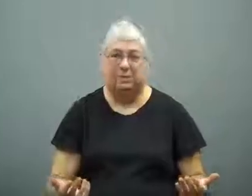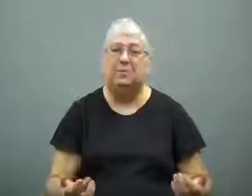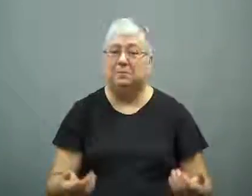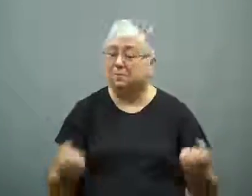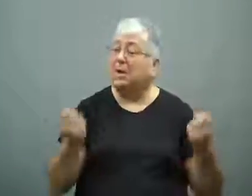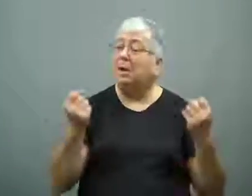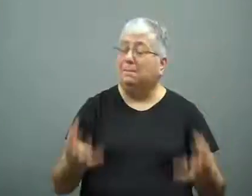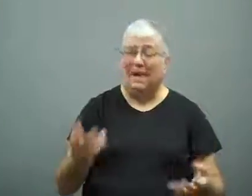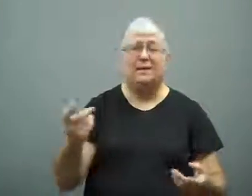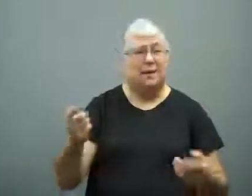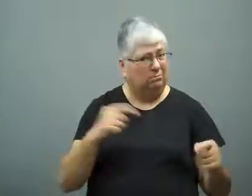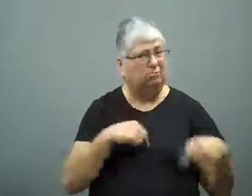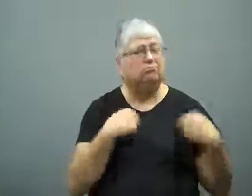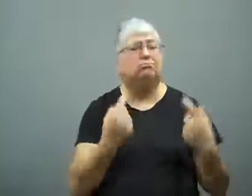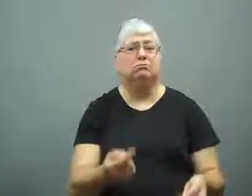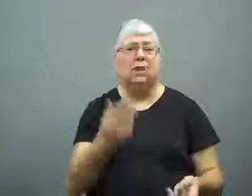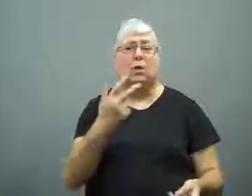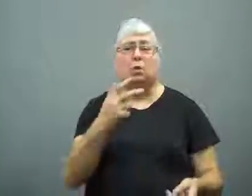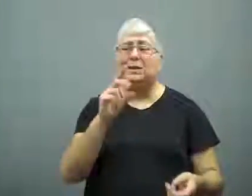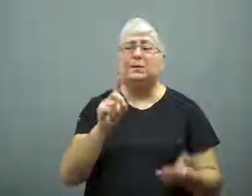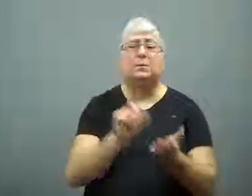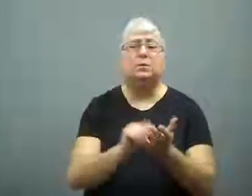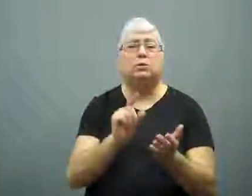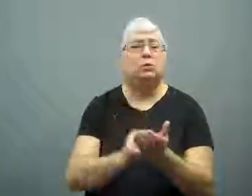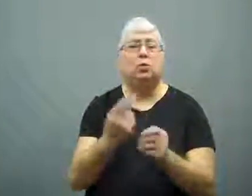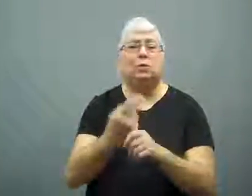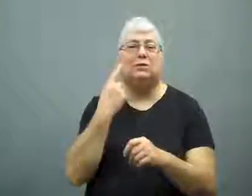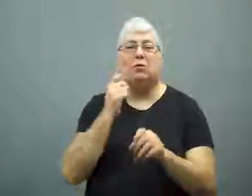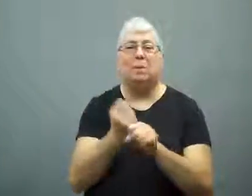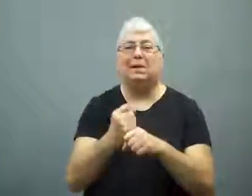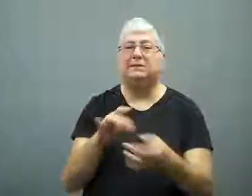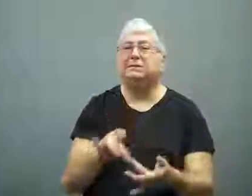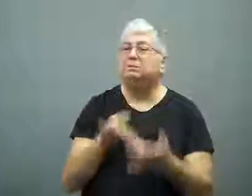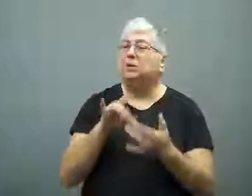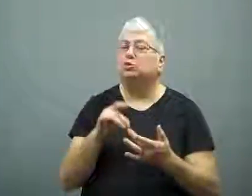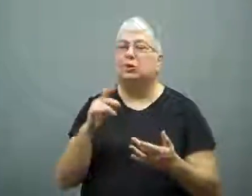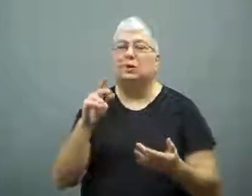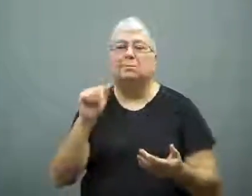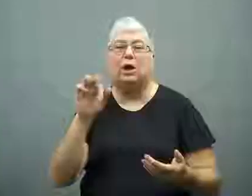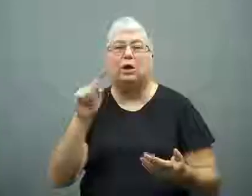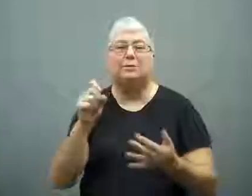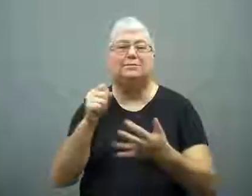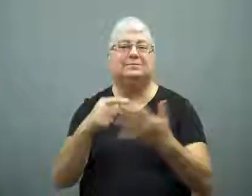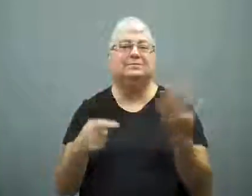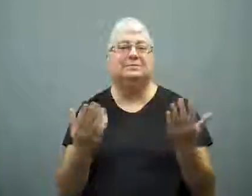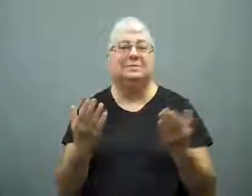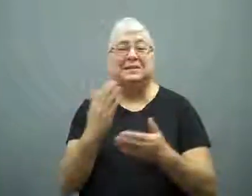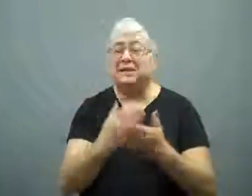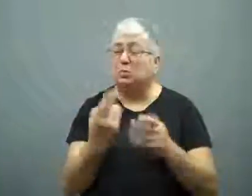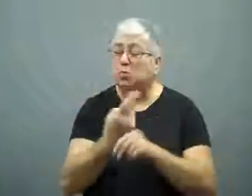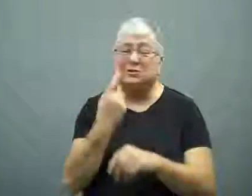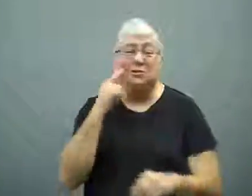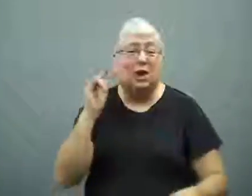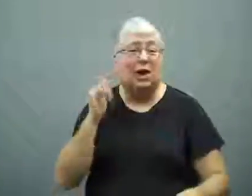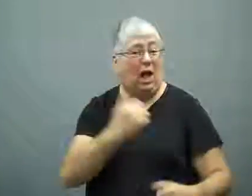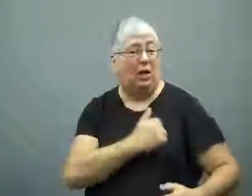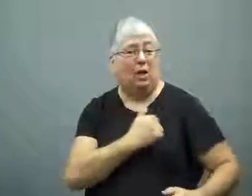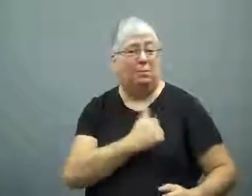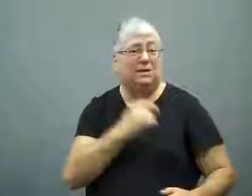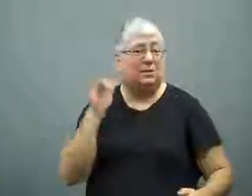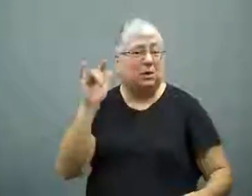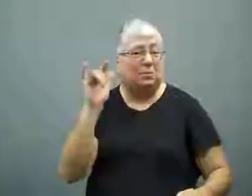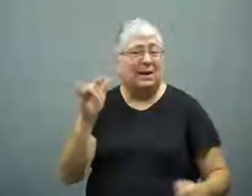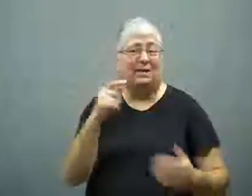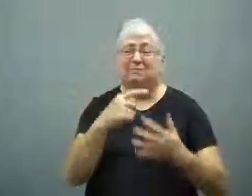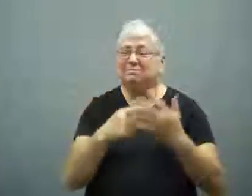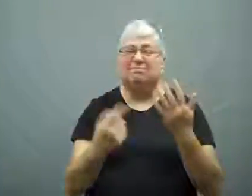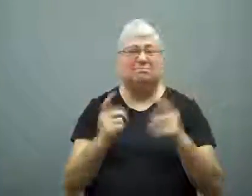Many 3D printers have been used to make specialized parts.